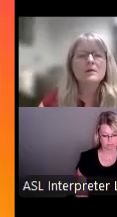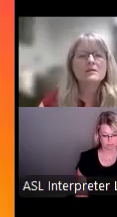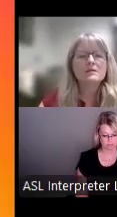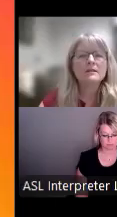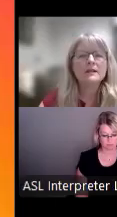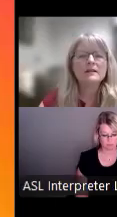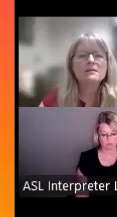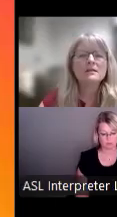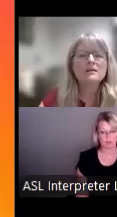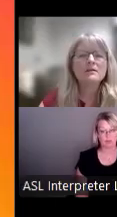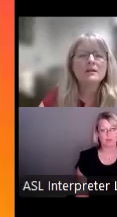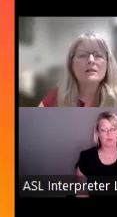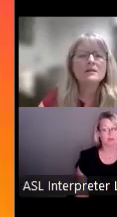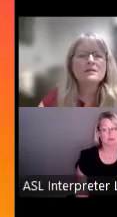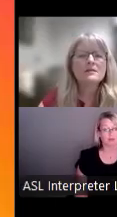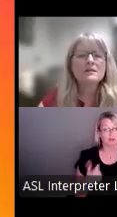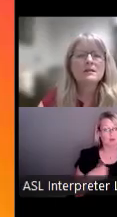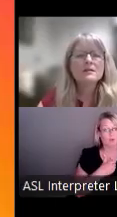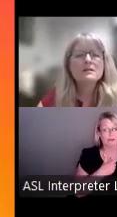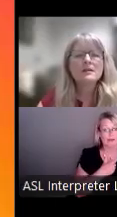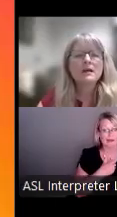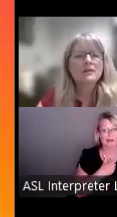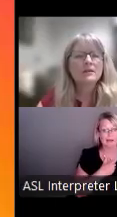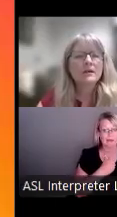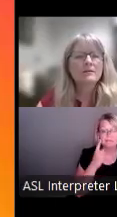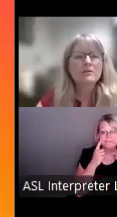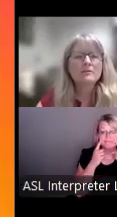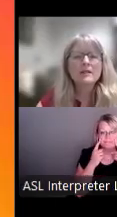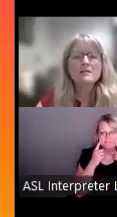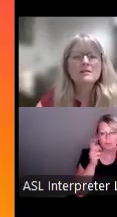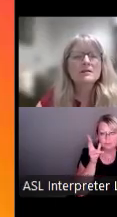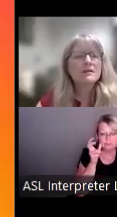respond to light and darkness, to color and movement.